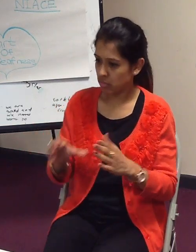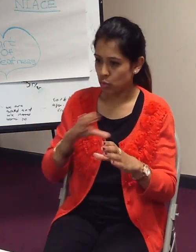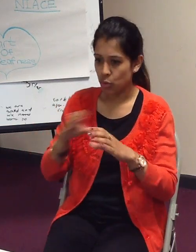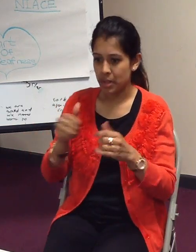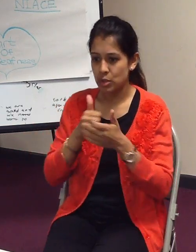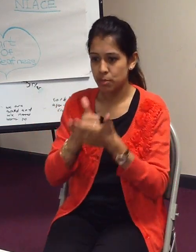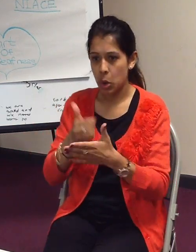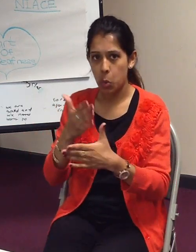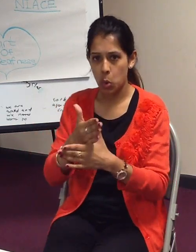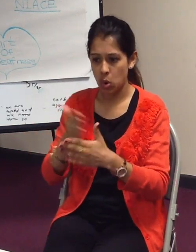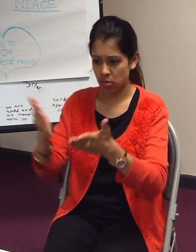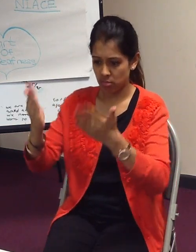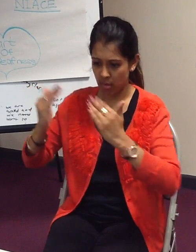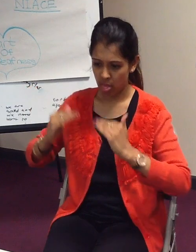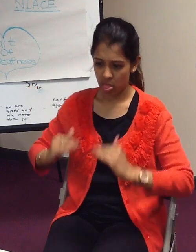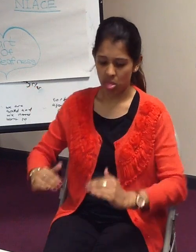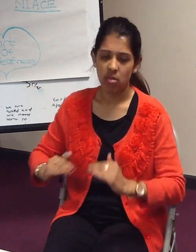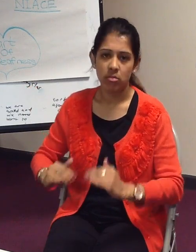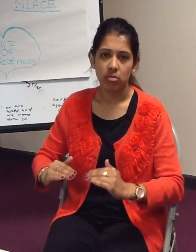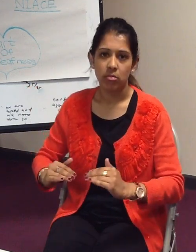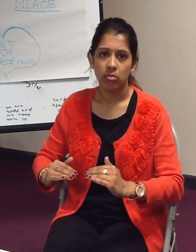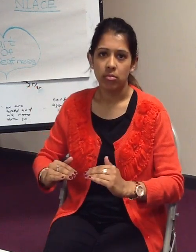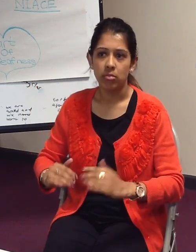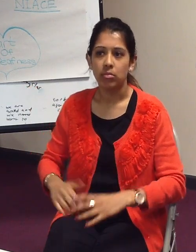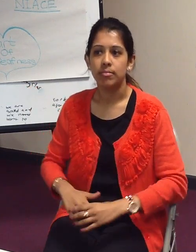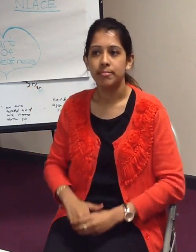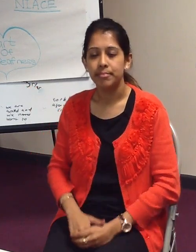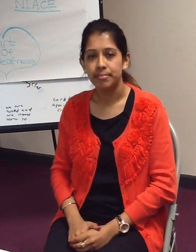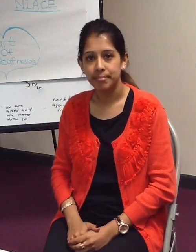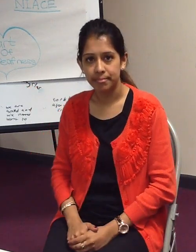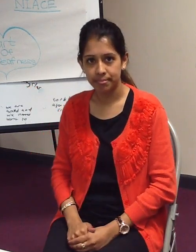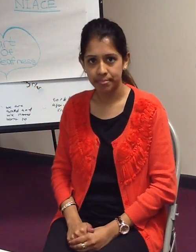such as lack of suitably qualified Communication Support Workers in the classroom.